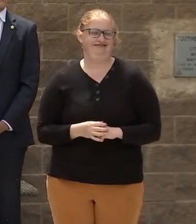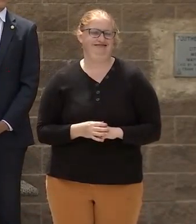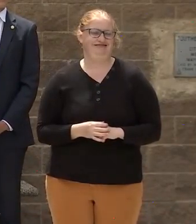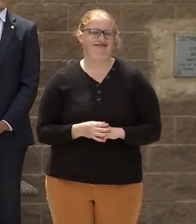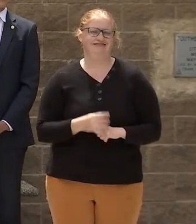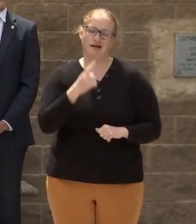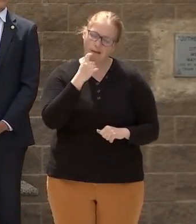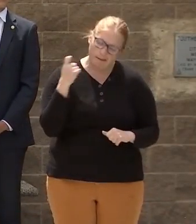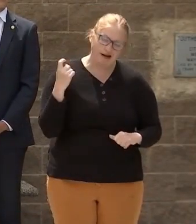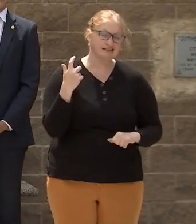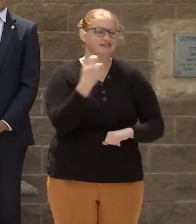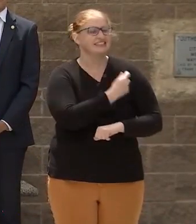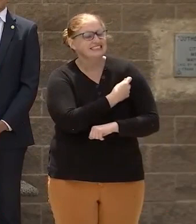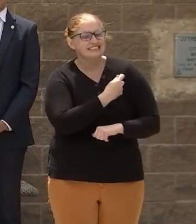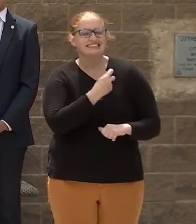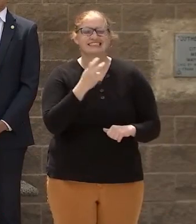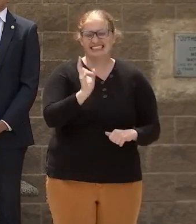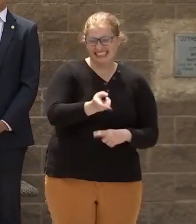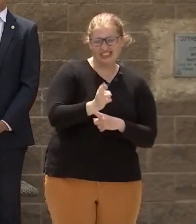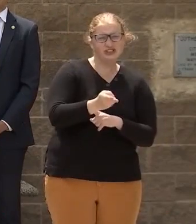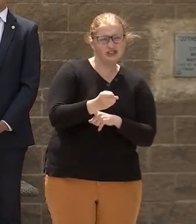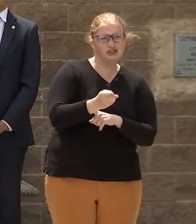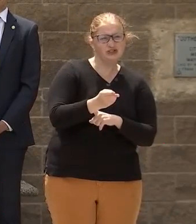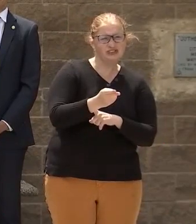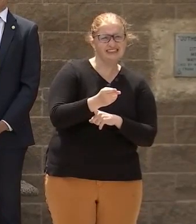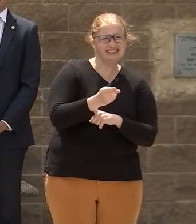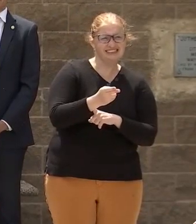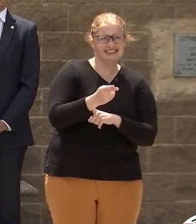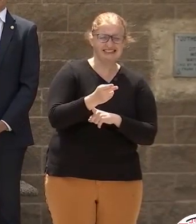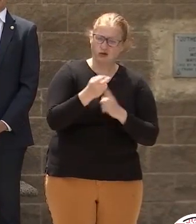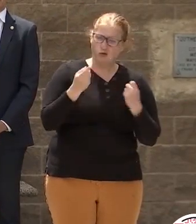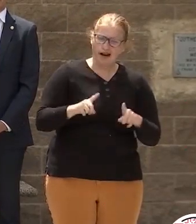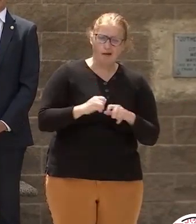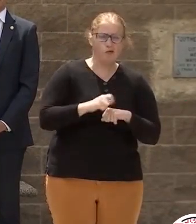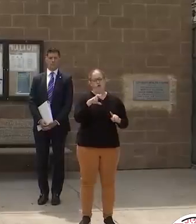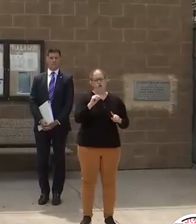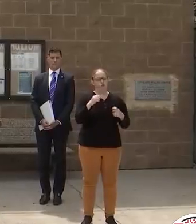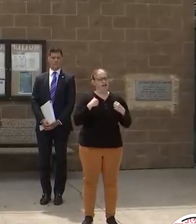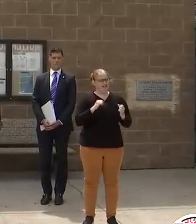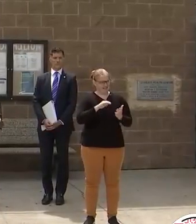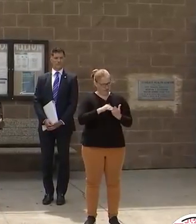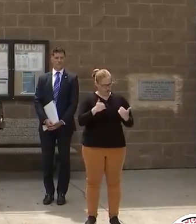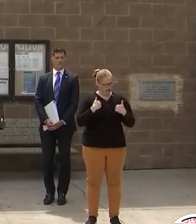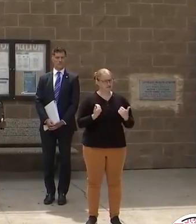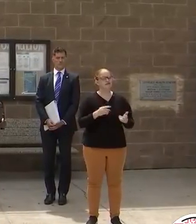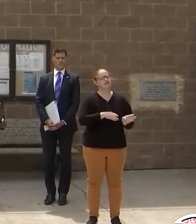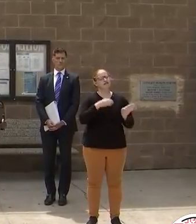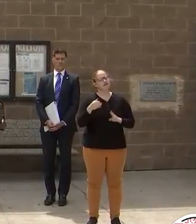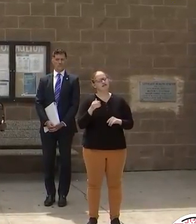WHO. ARE NOT GETTING VACCINATED BECAUSE OF THE LACK OF TRUST WITH VACCINES AND BECAUSE OF HISTORY AND WHAT